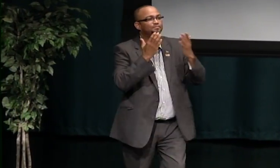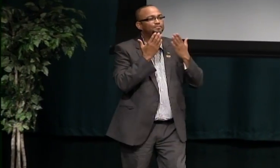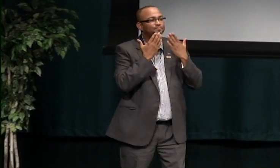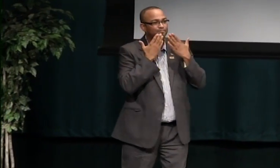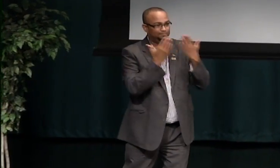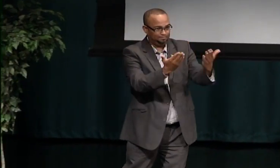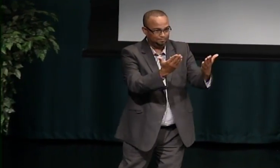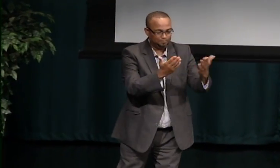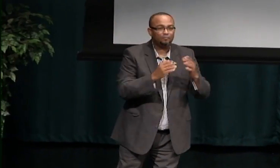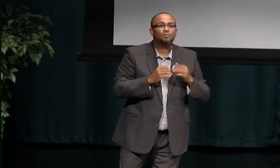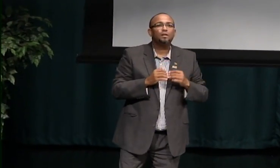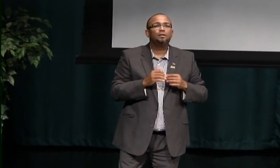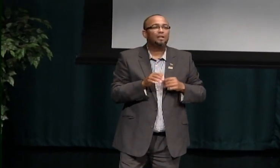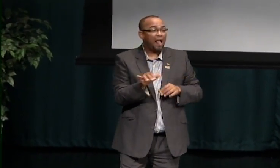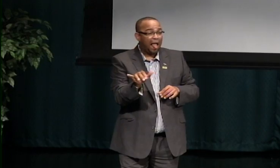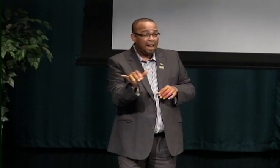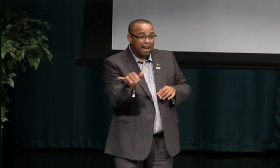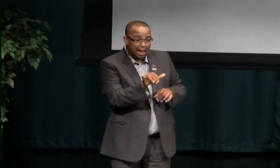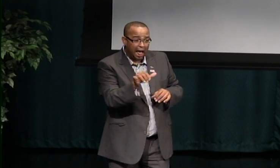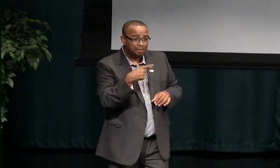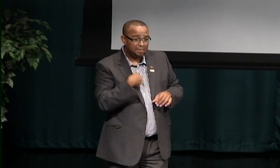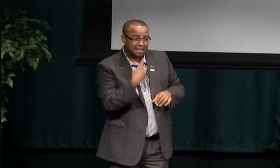Thank you.